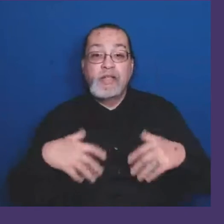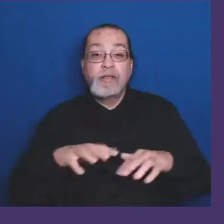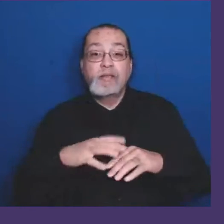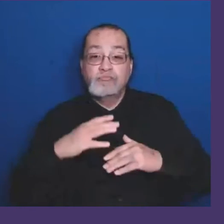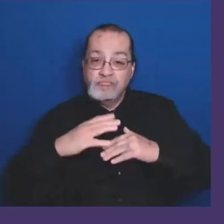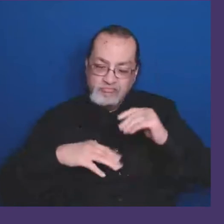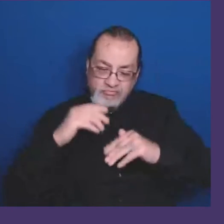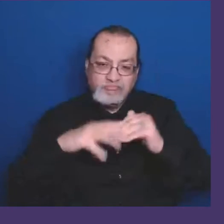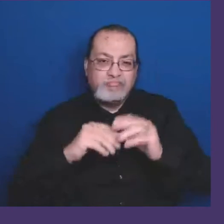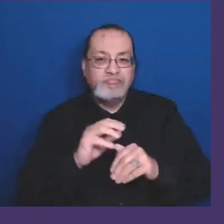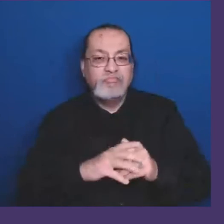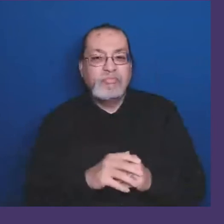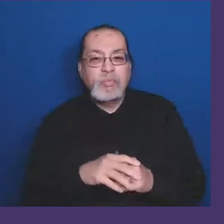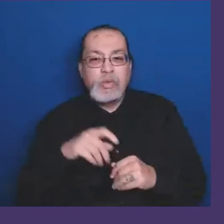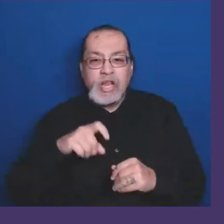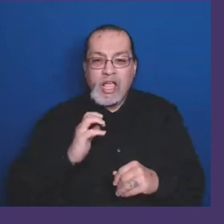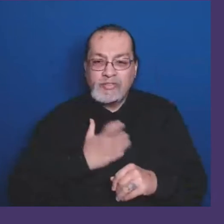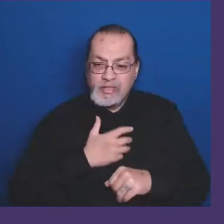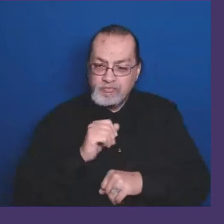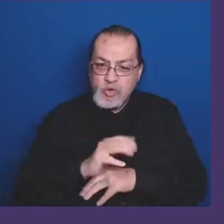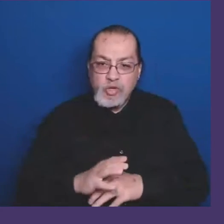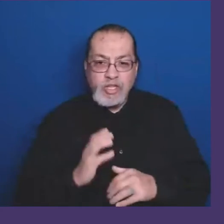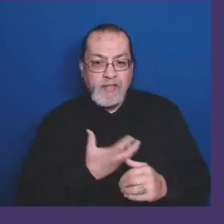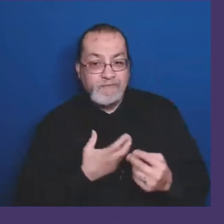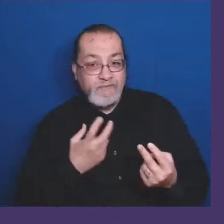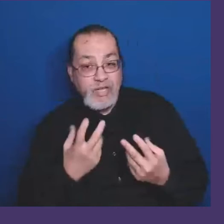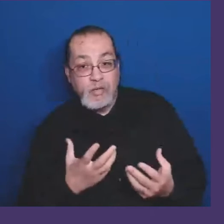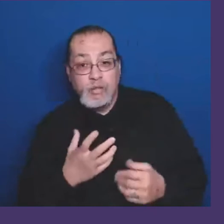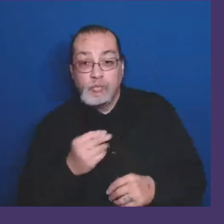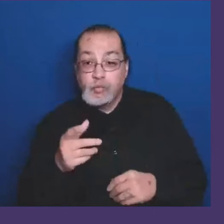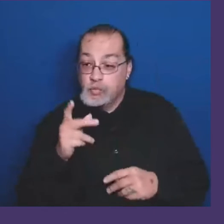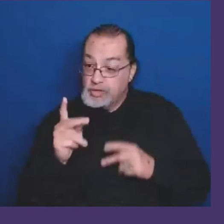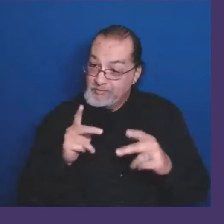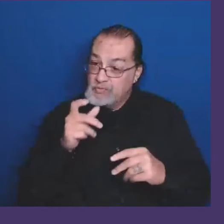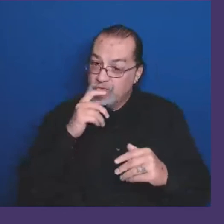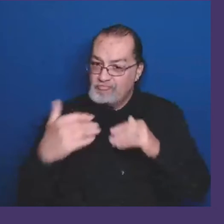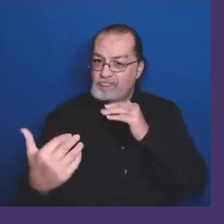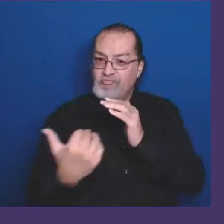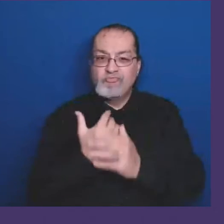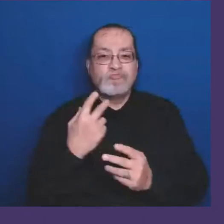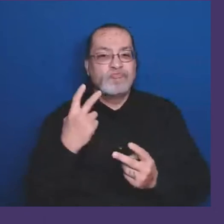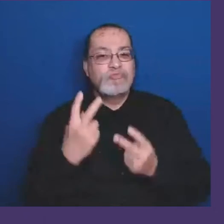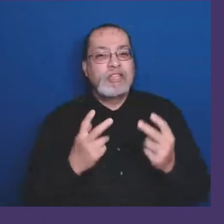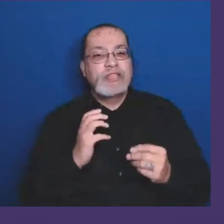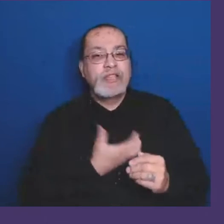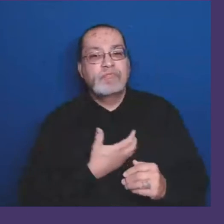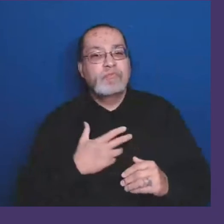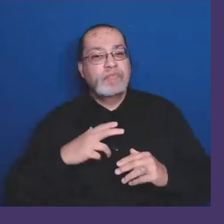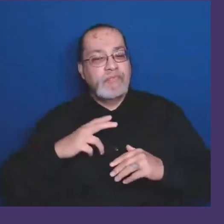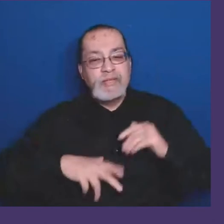everyone who steps through the door on one of our campuses. We use universal, accessible,